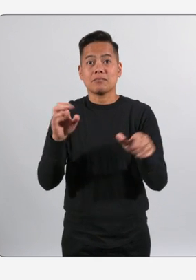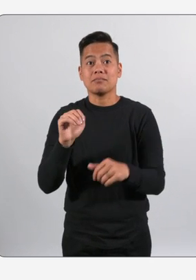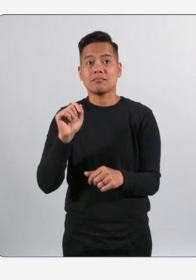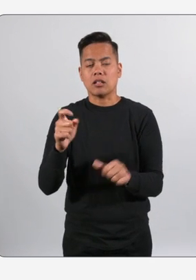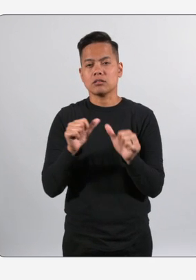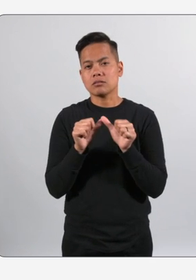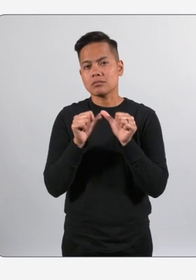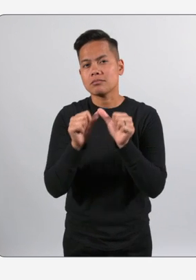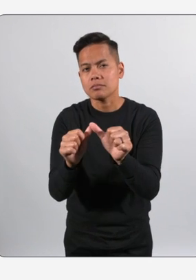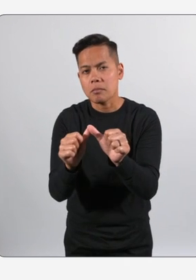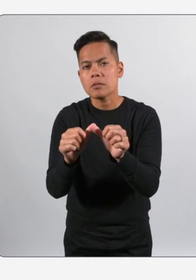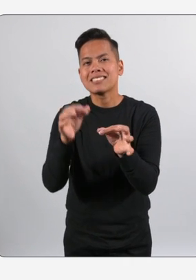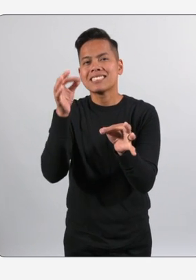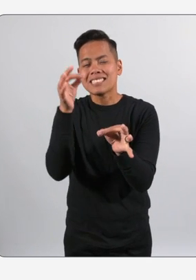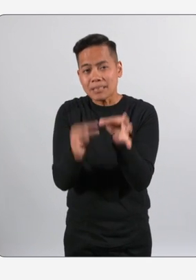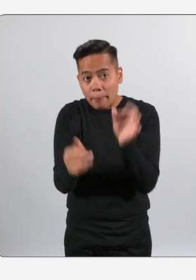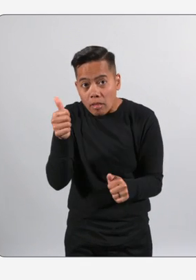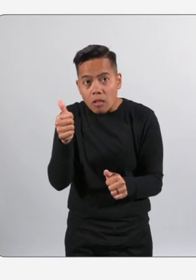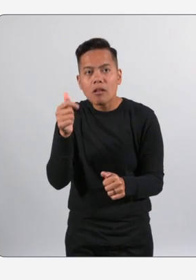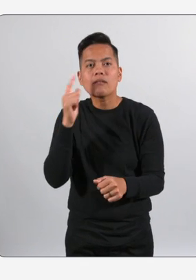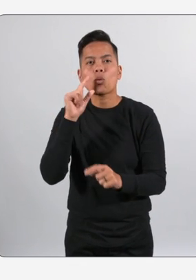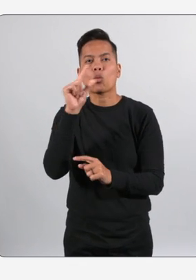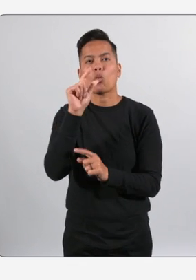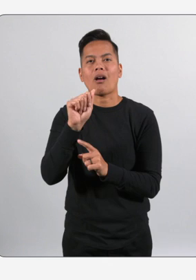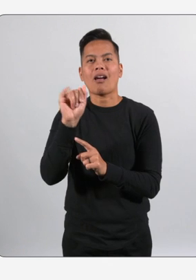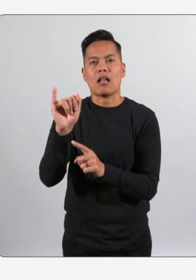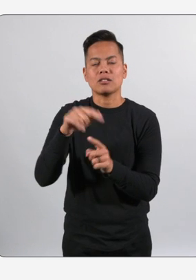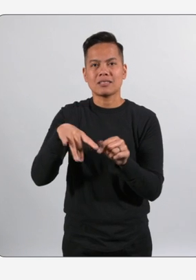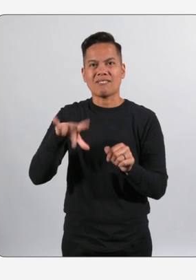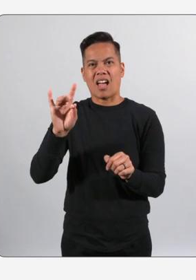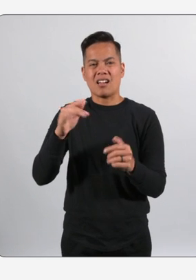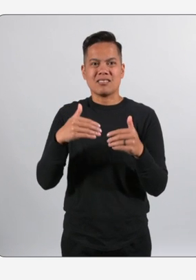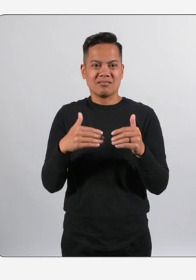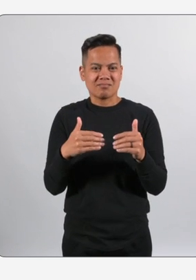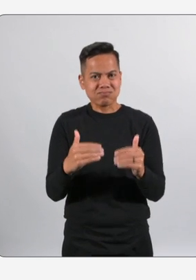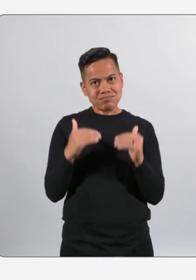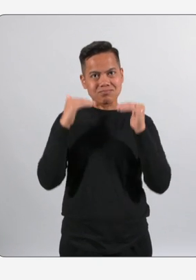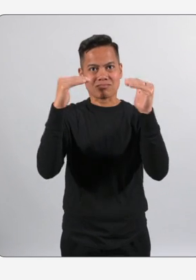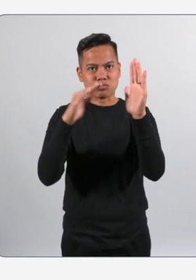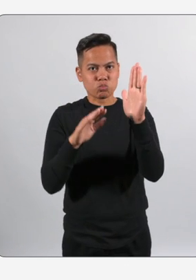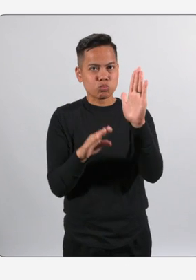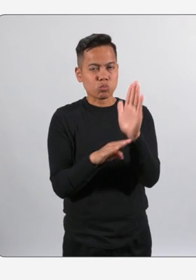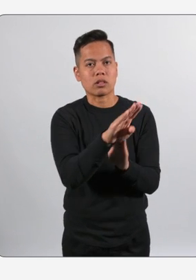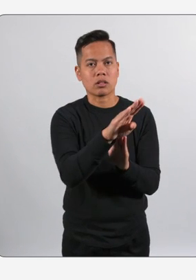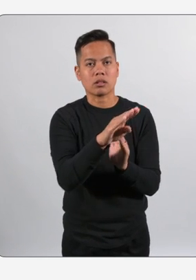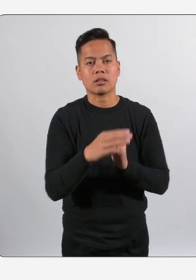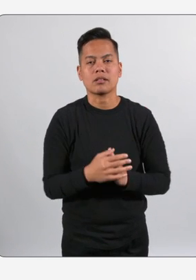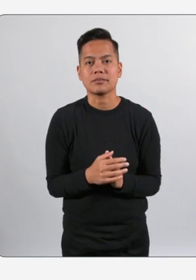make it simpler for you to work with Google AI and find next level growth, all from a single campaign.